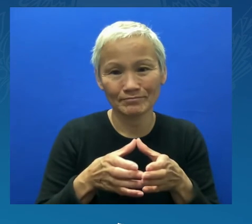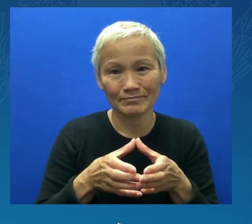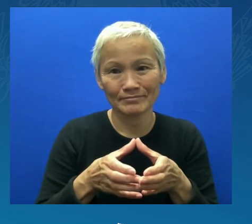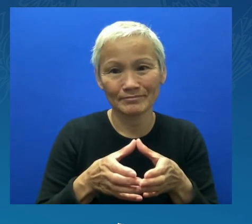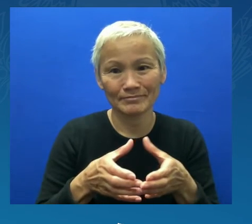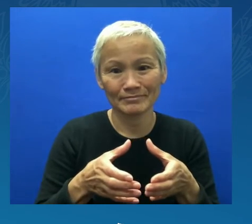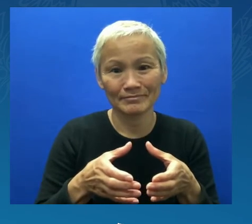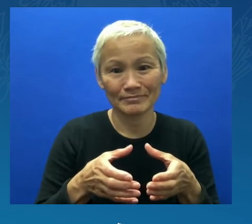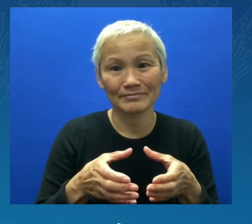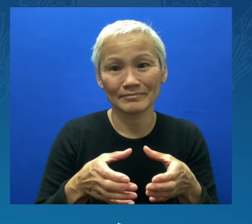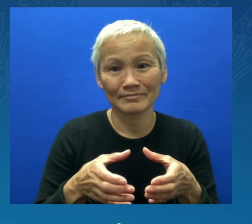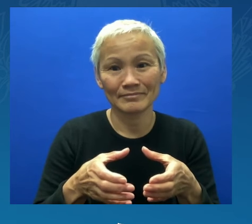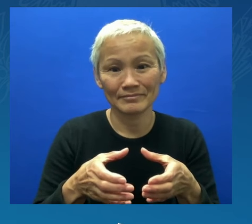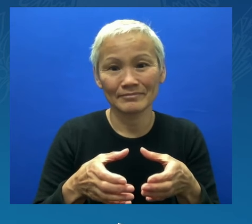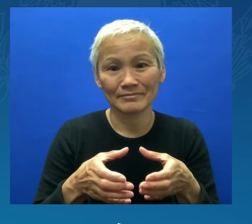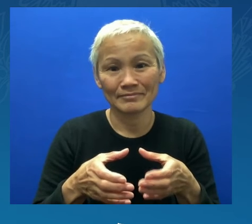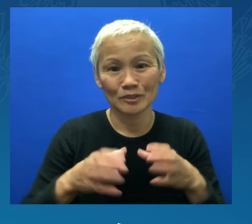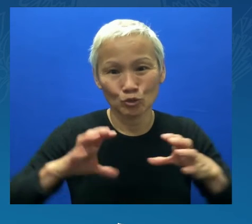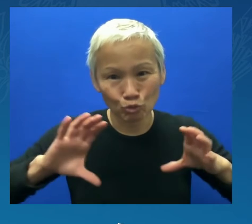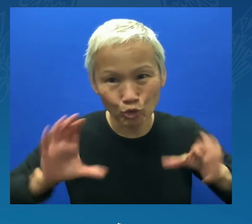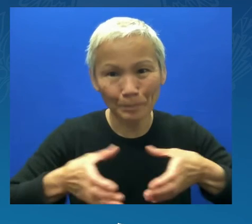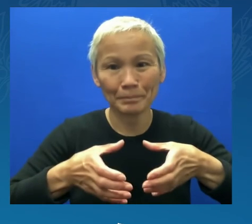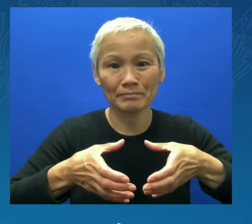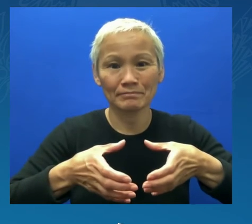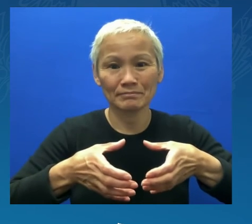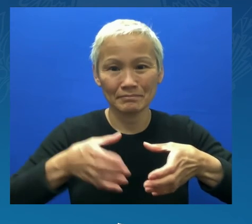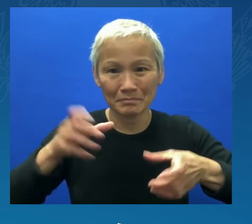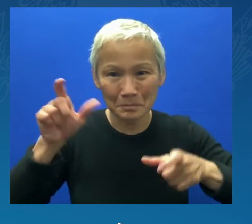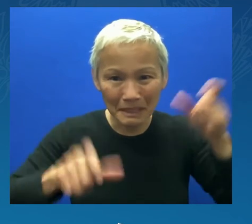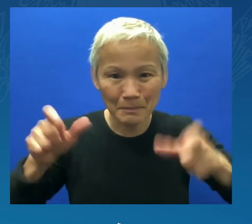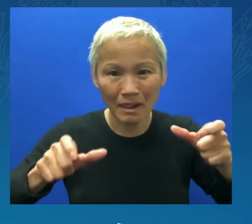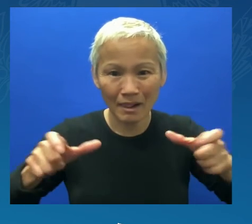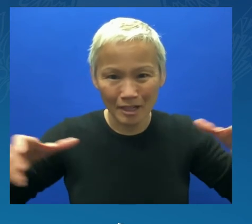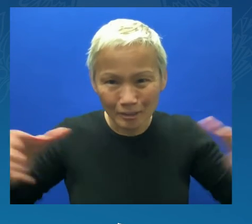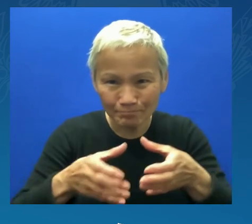So, let's rededicate ourselves to that